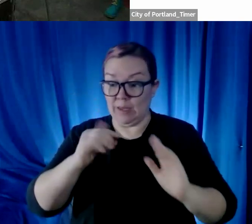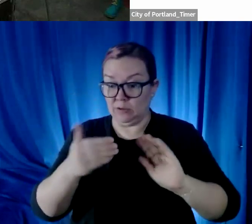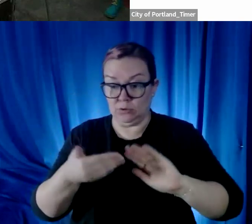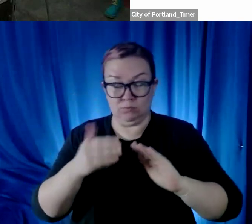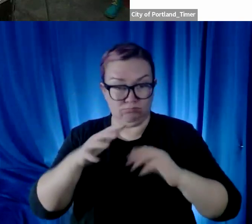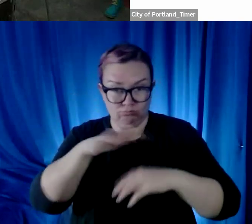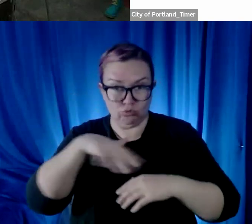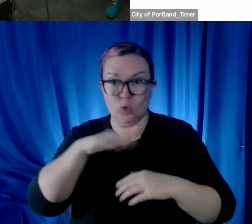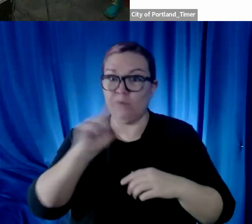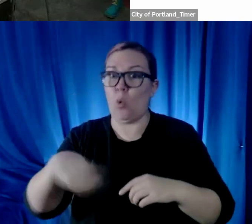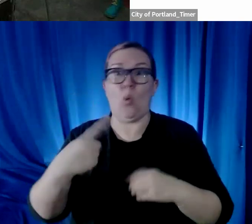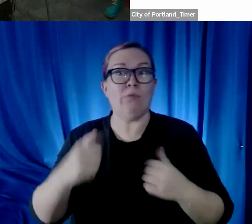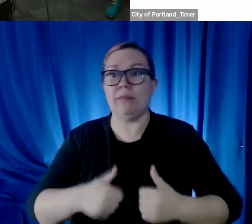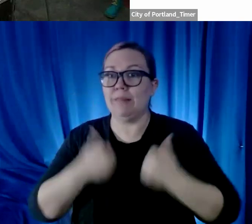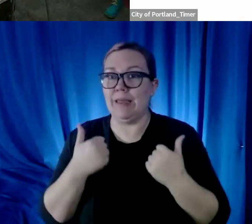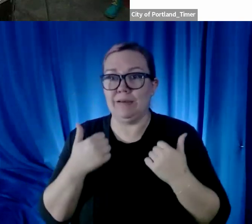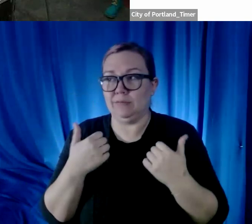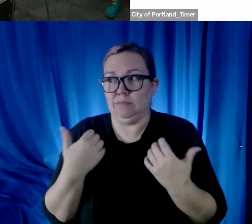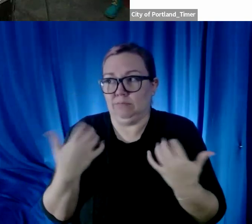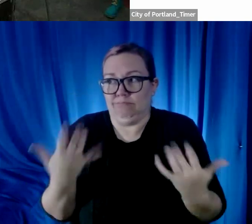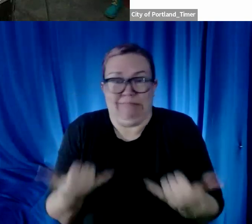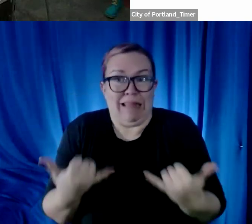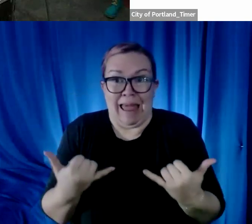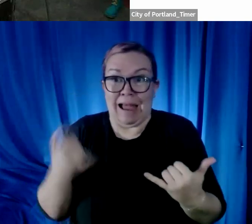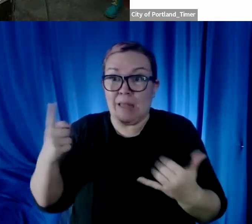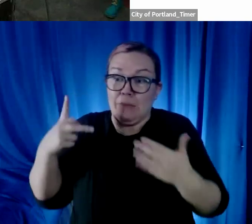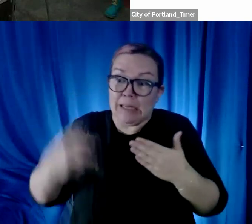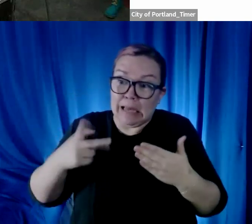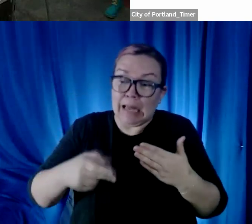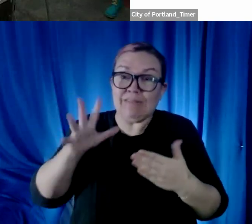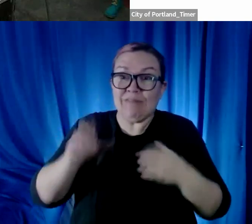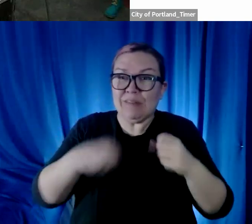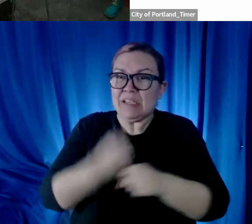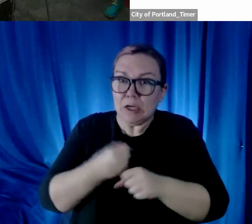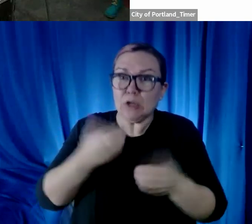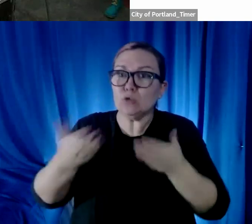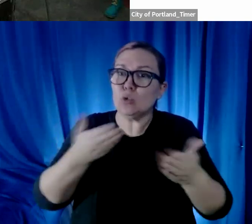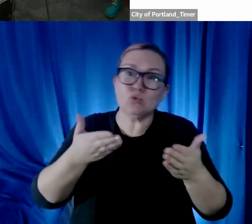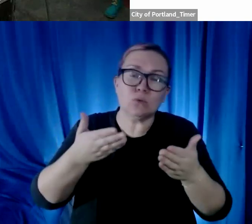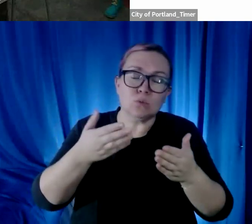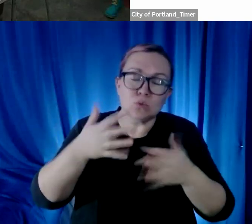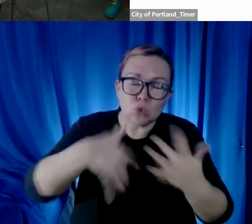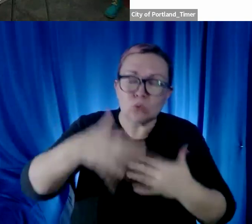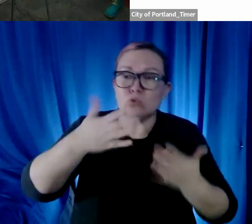The federal government has spent the last 50 years cutting social services, public programs, and taxes for the rich.